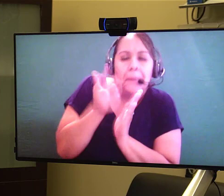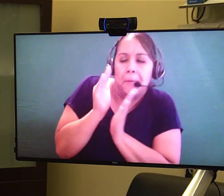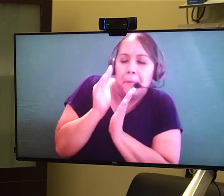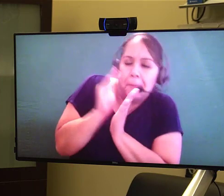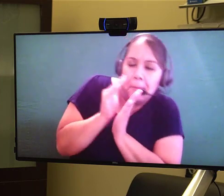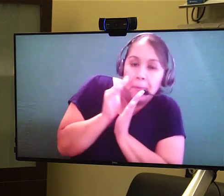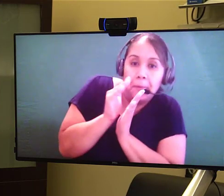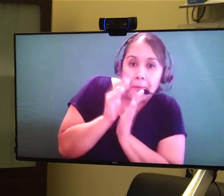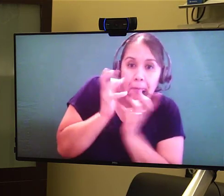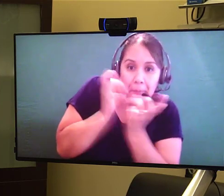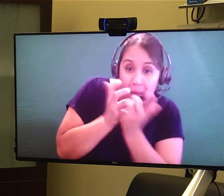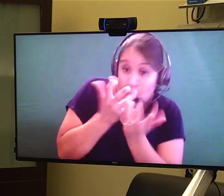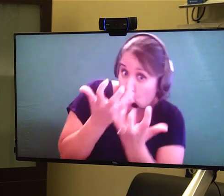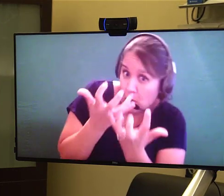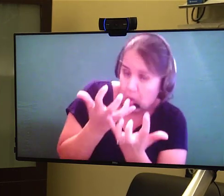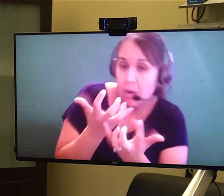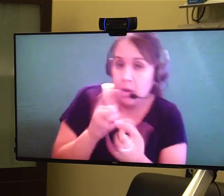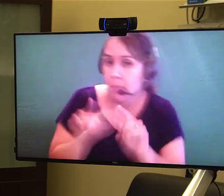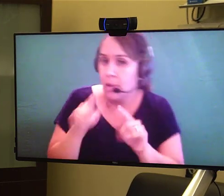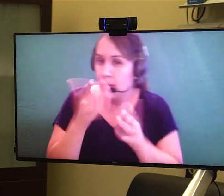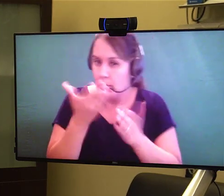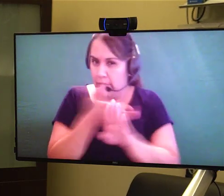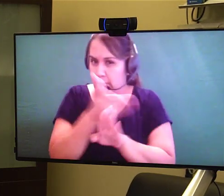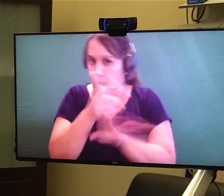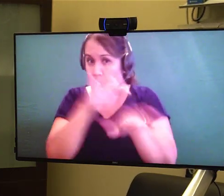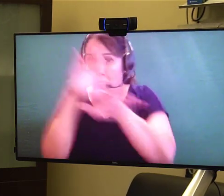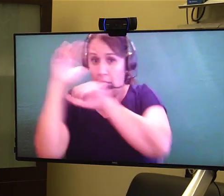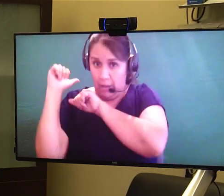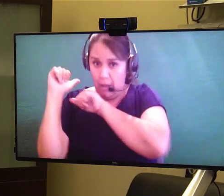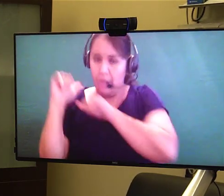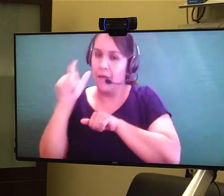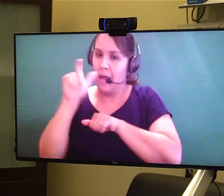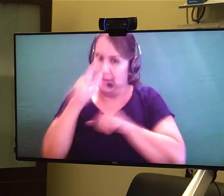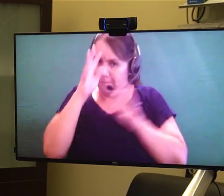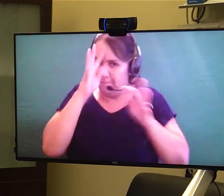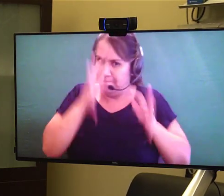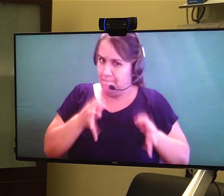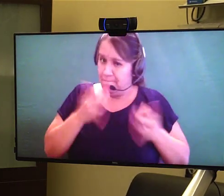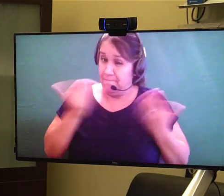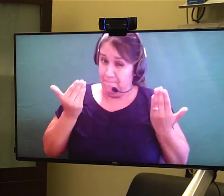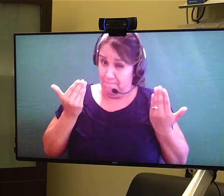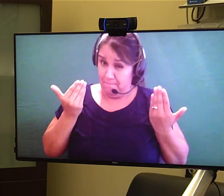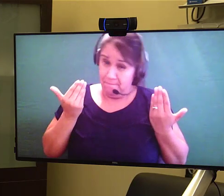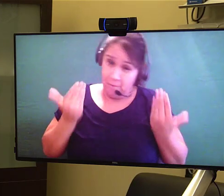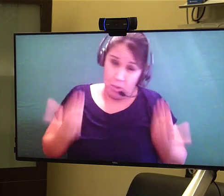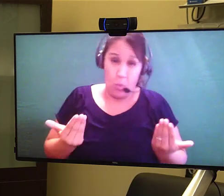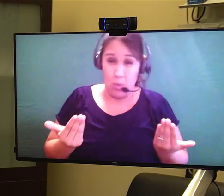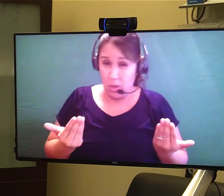but they can also provide medical VRI services, which use interpreters that have an extensive medical vocabulary